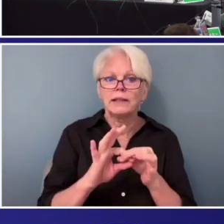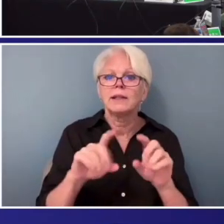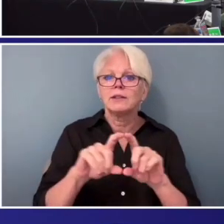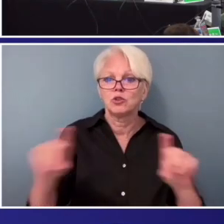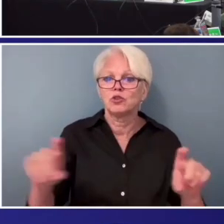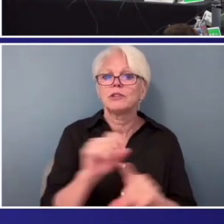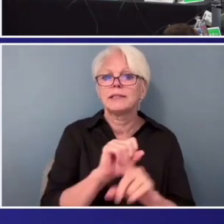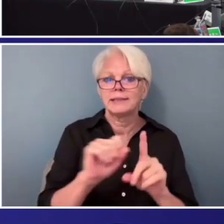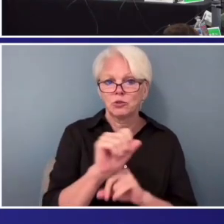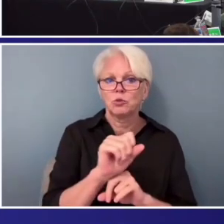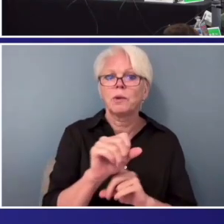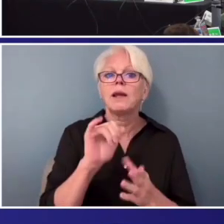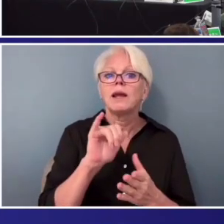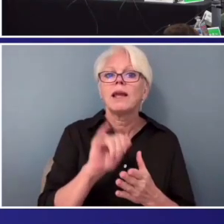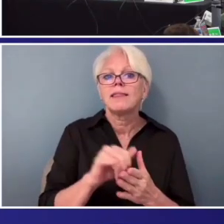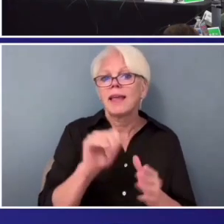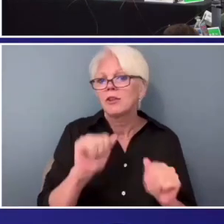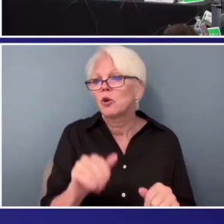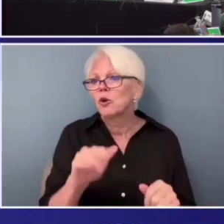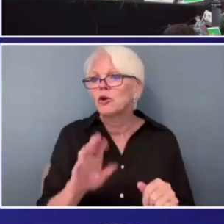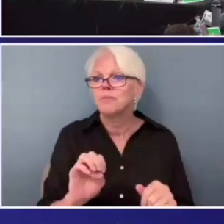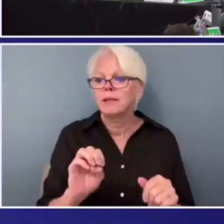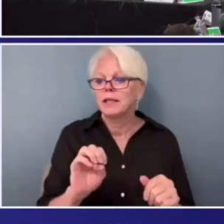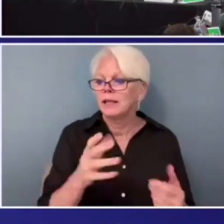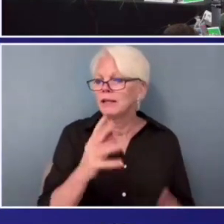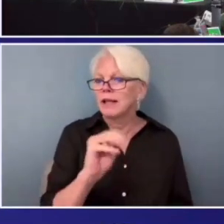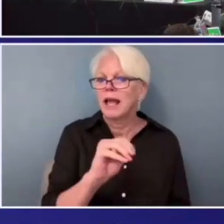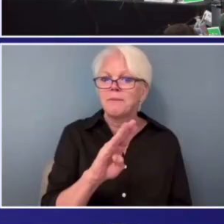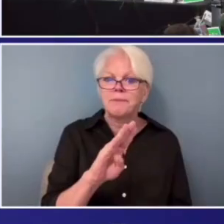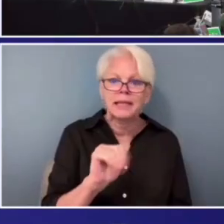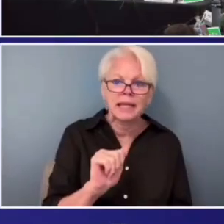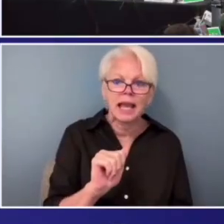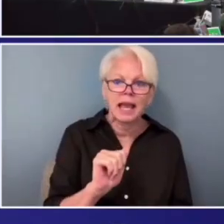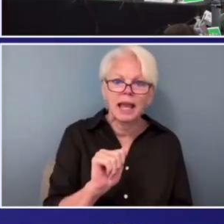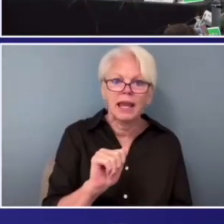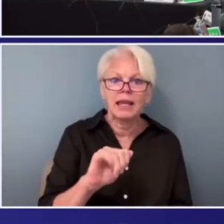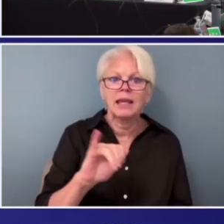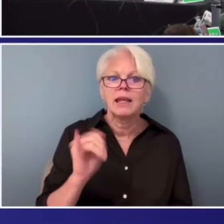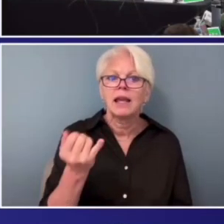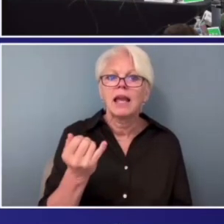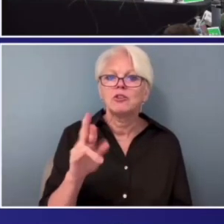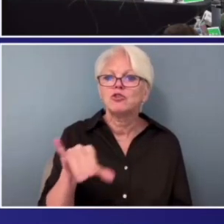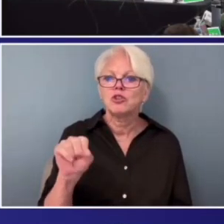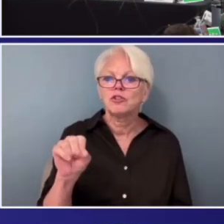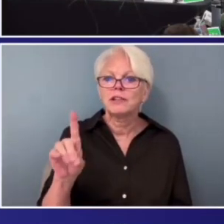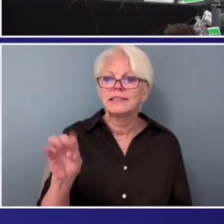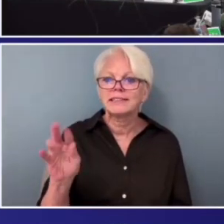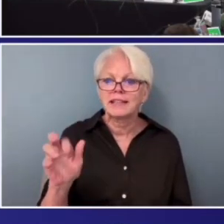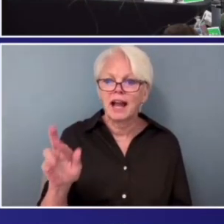that there could be an MBA and a Juris Doctor. And you'll see when we show you the